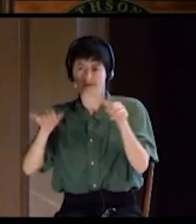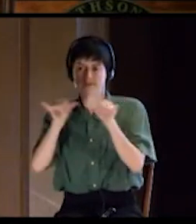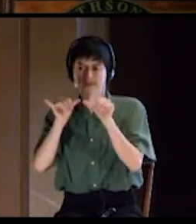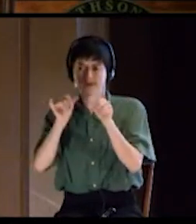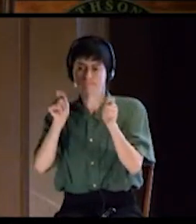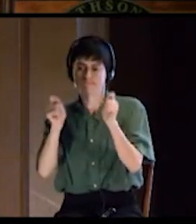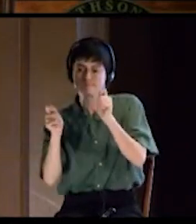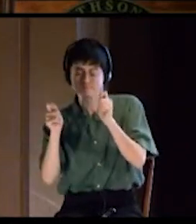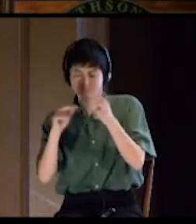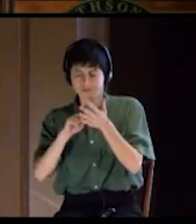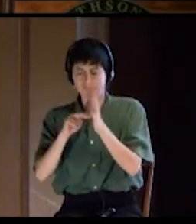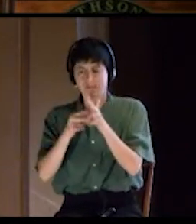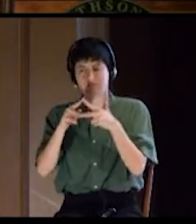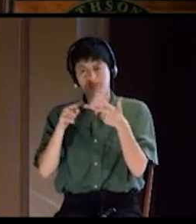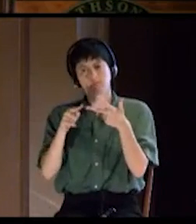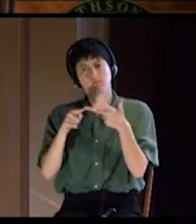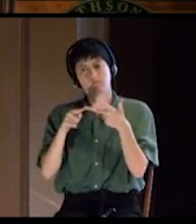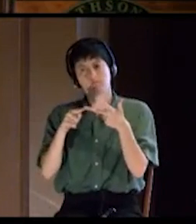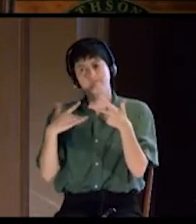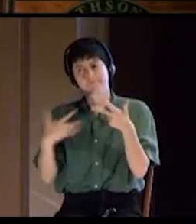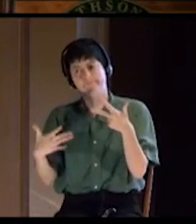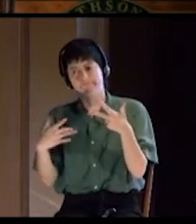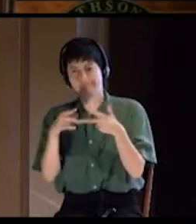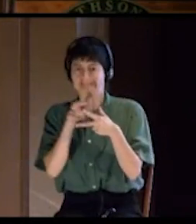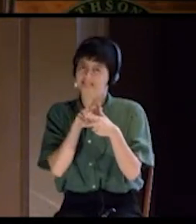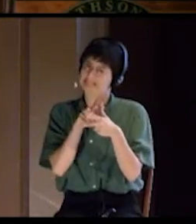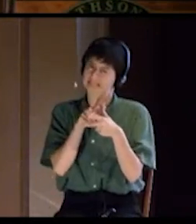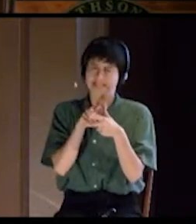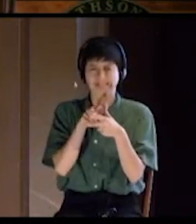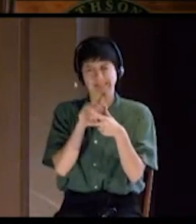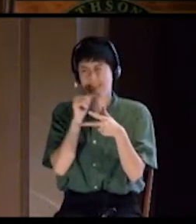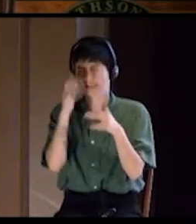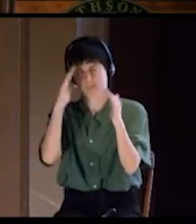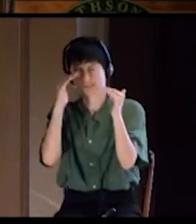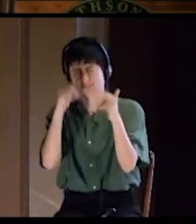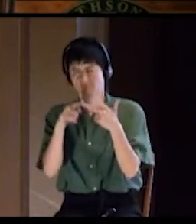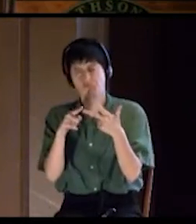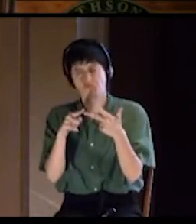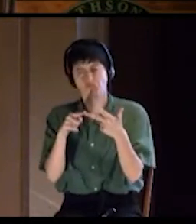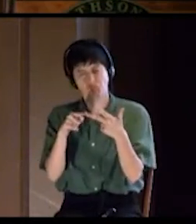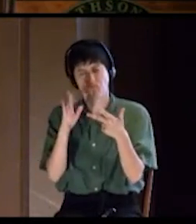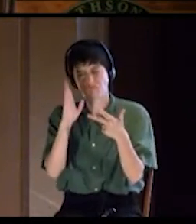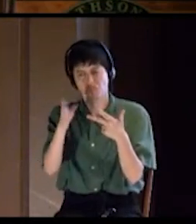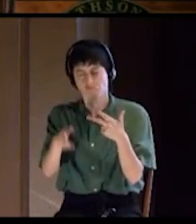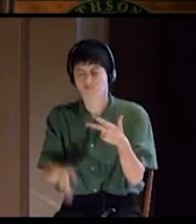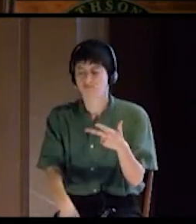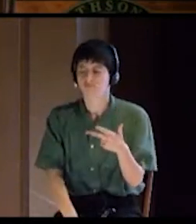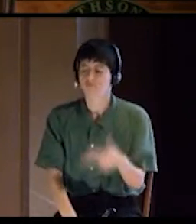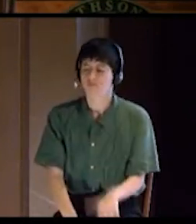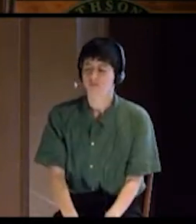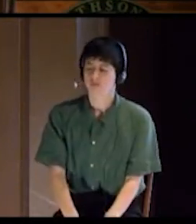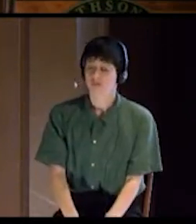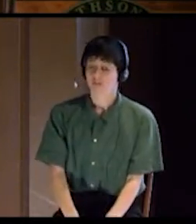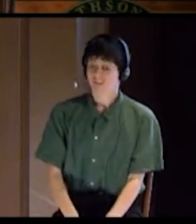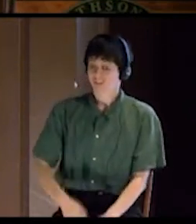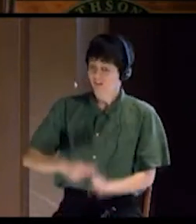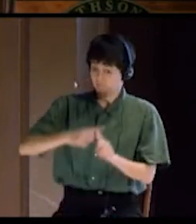that is most likely to happen. And what we find is that throughout all that temperature change,